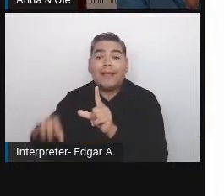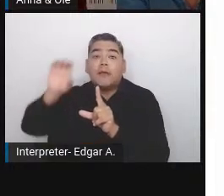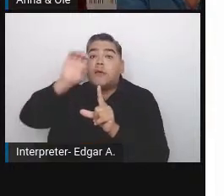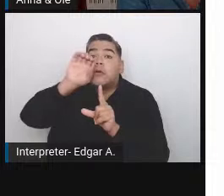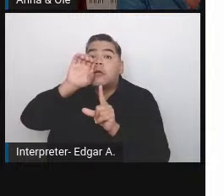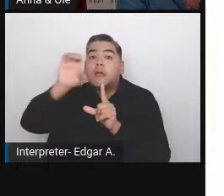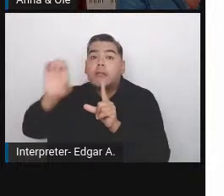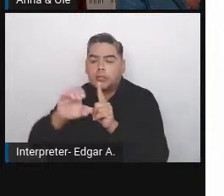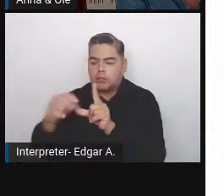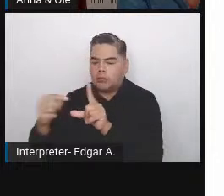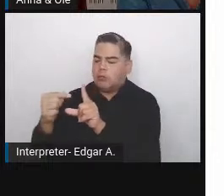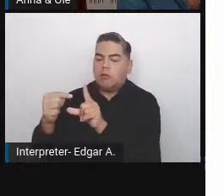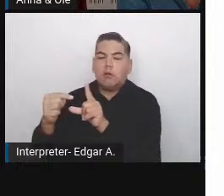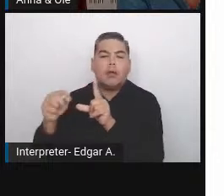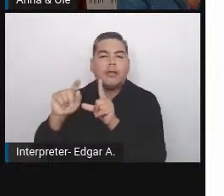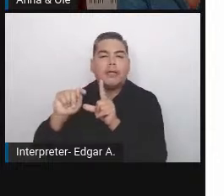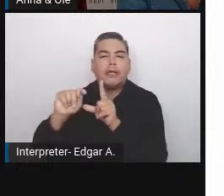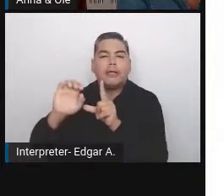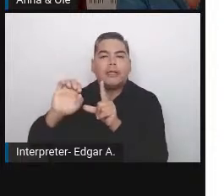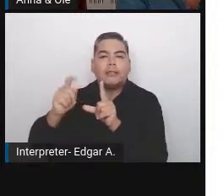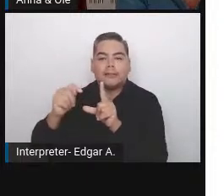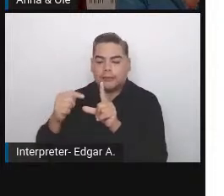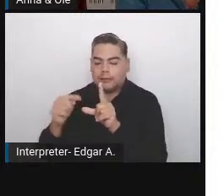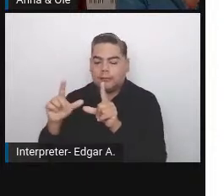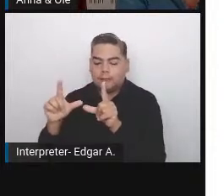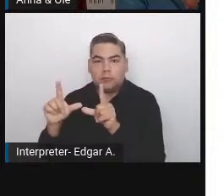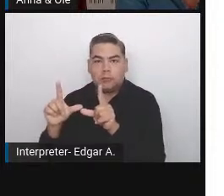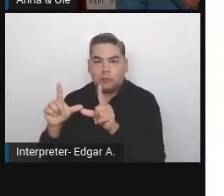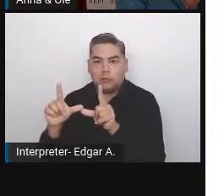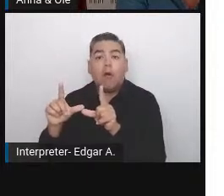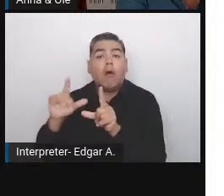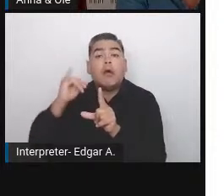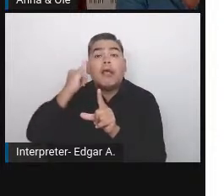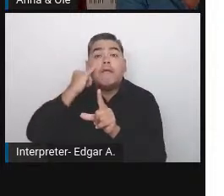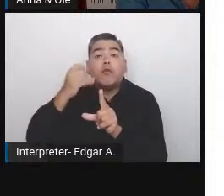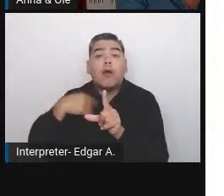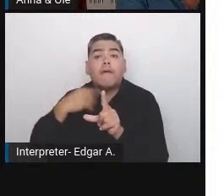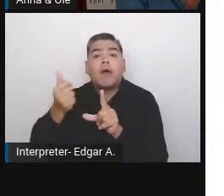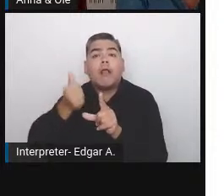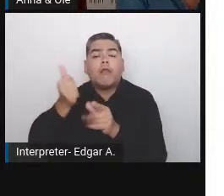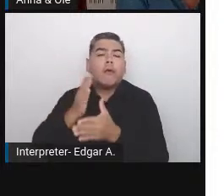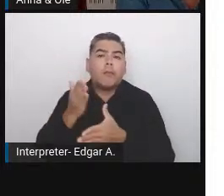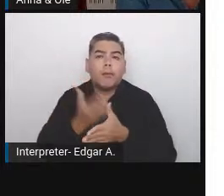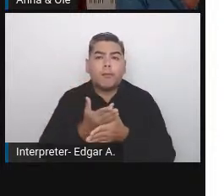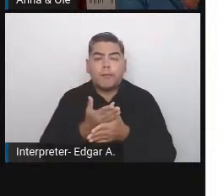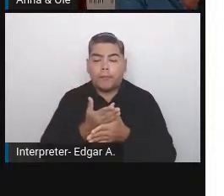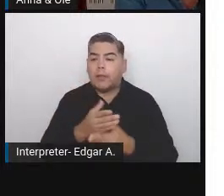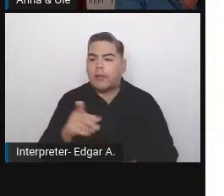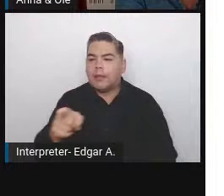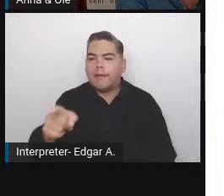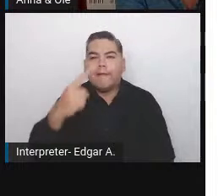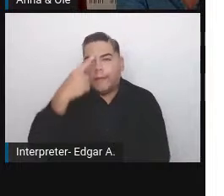We have this main menu on the front page and they are basically with the picture and text.